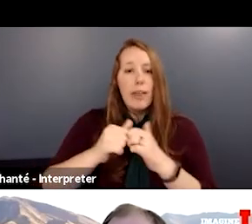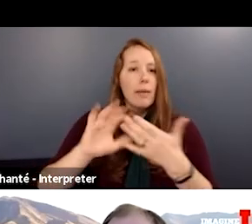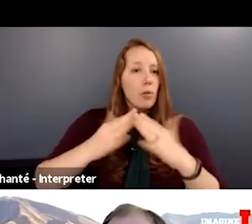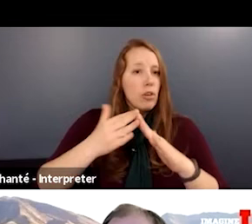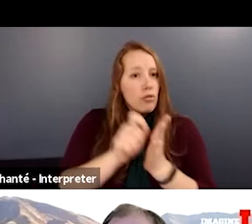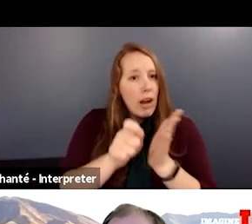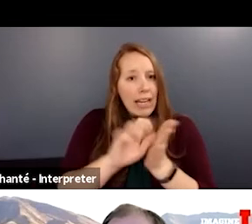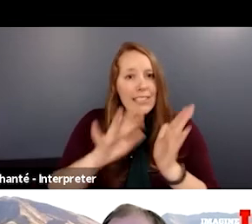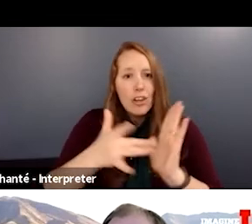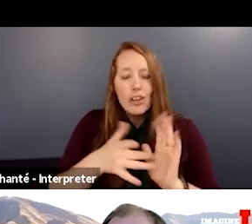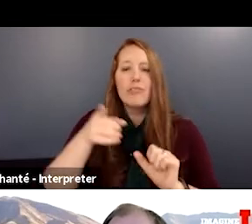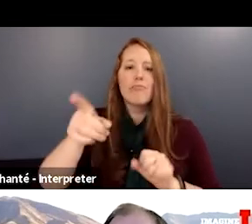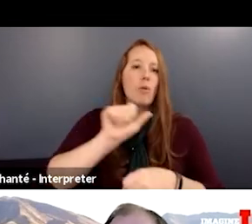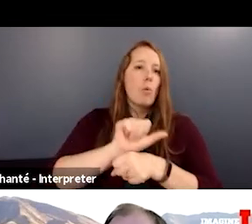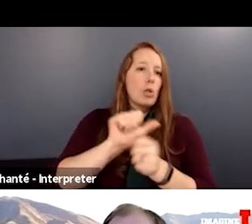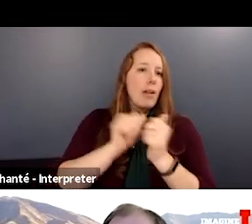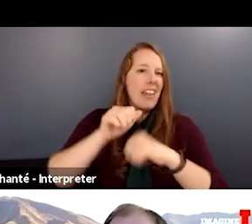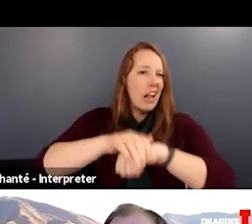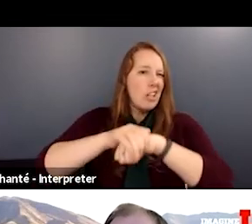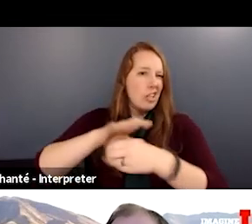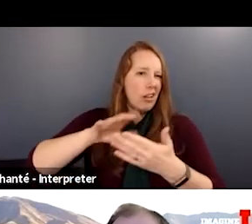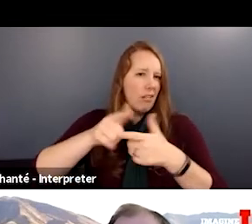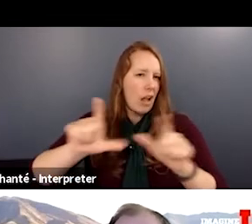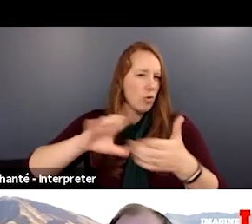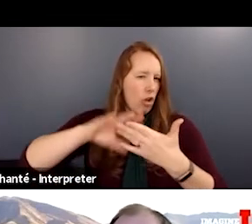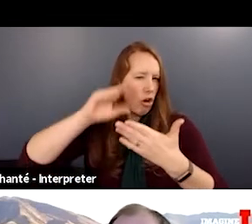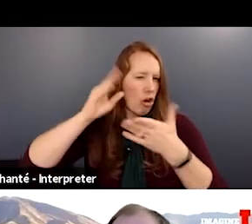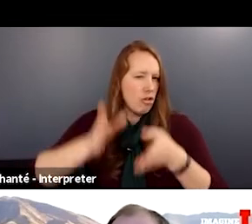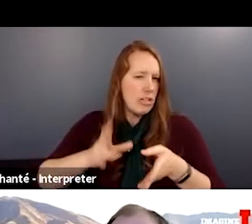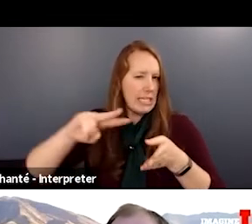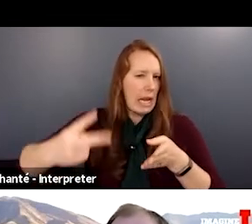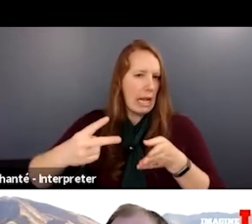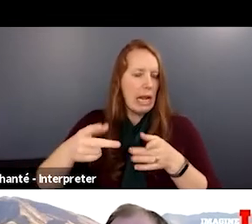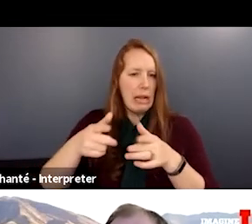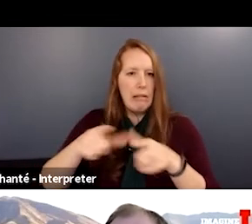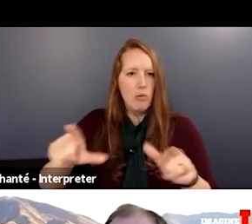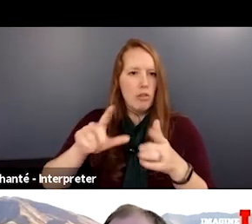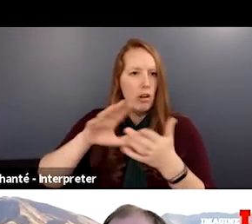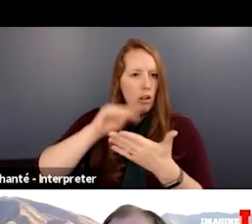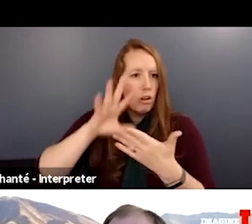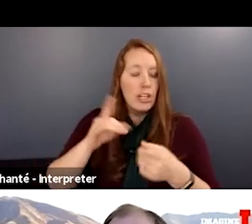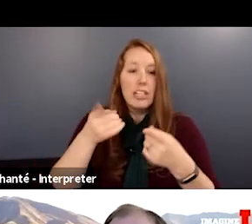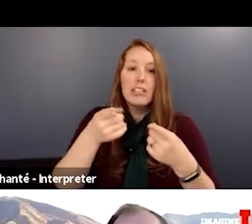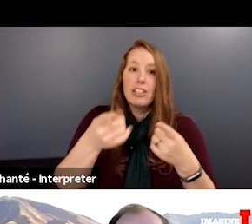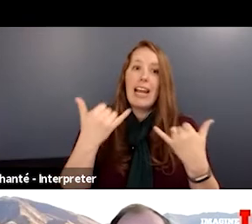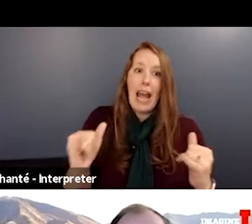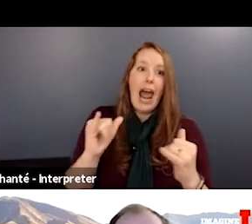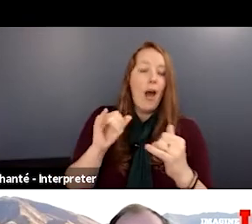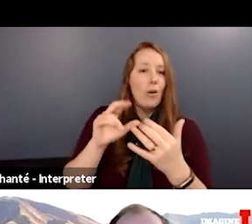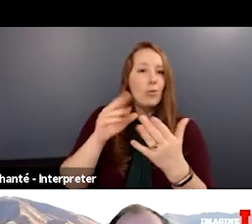She's enrolled at Salt Lake Community College to pursue an English degree. Thank you so much for joining us, Carling.